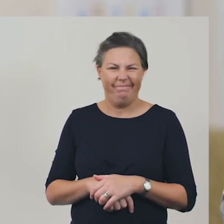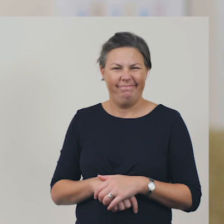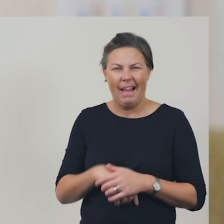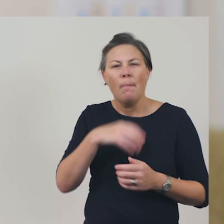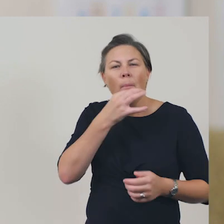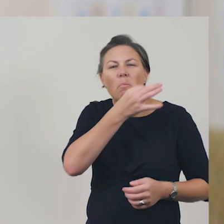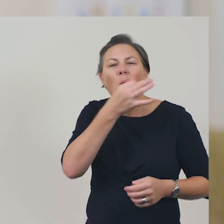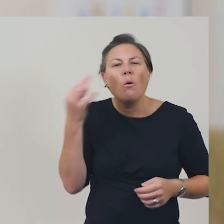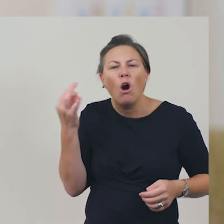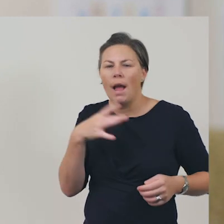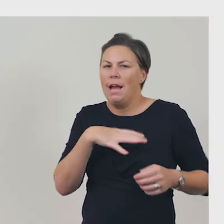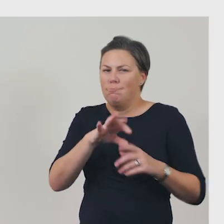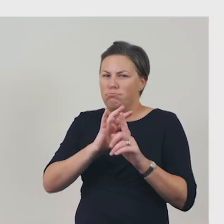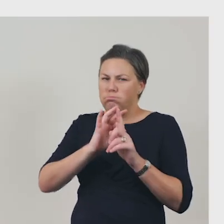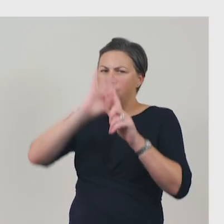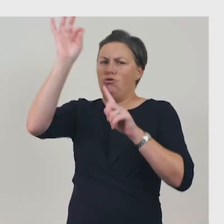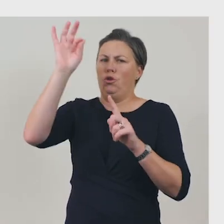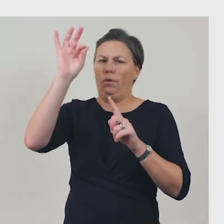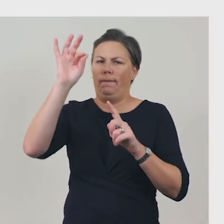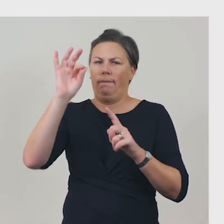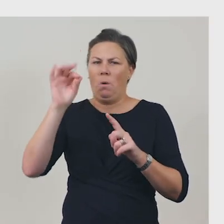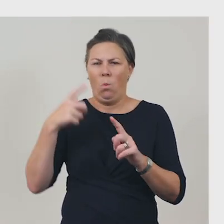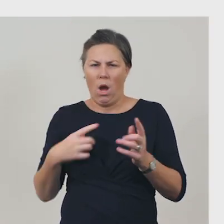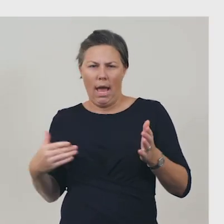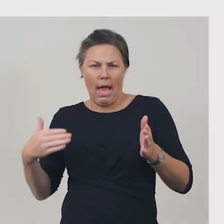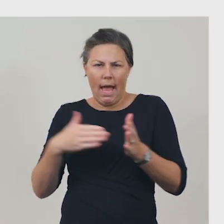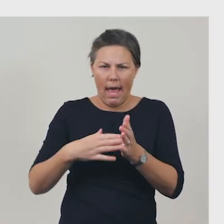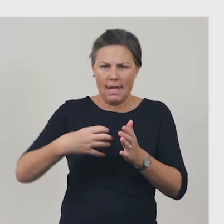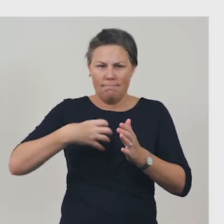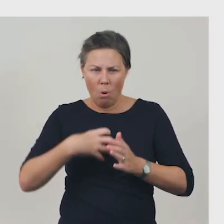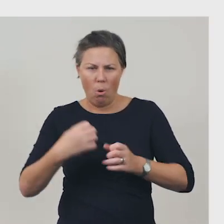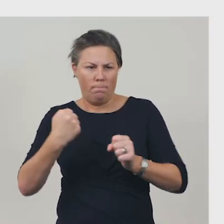Let’s see if we can take advantage of persuasive language features and devices,